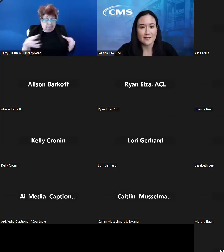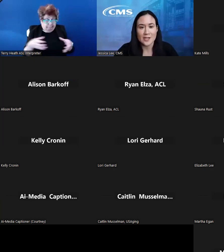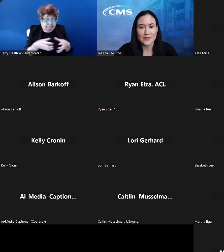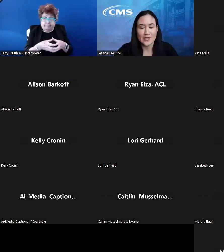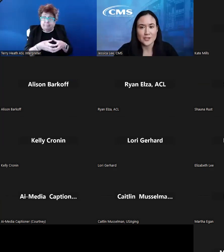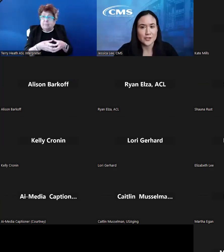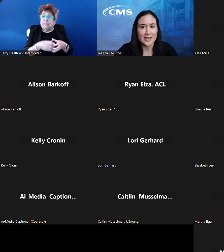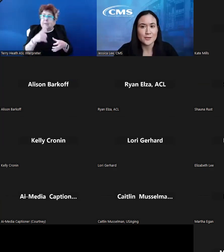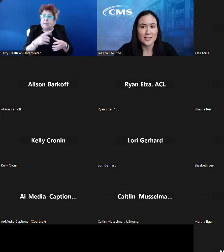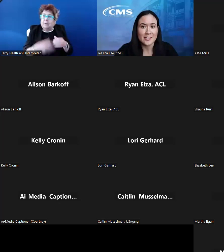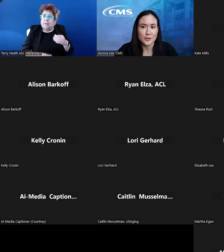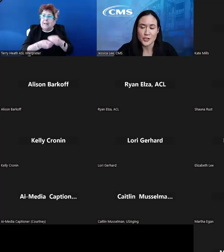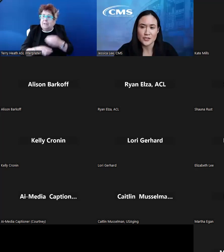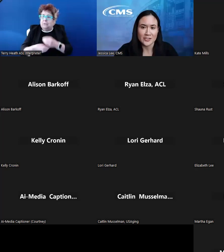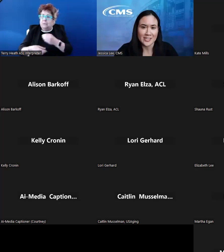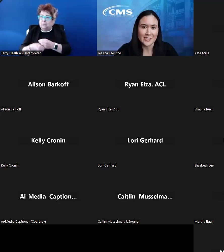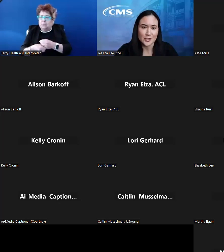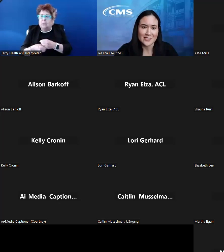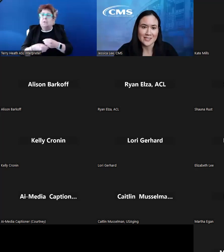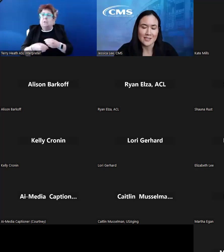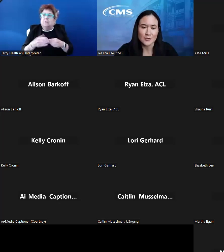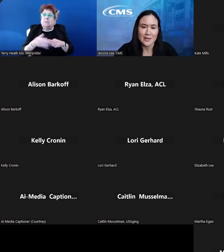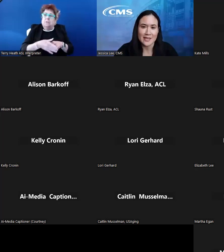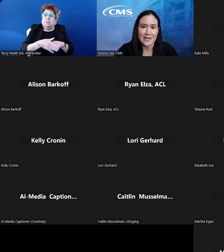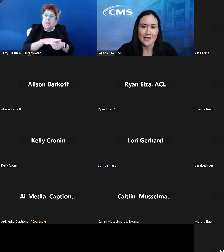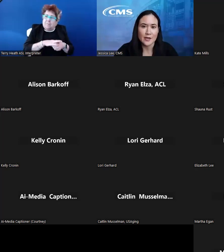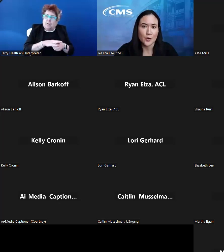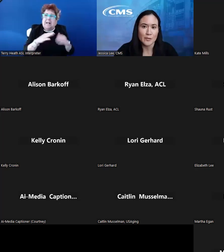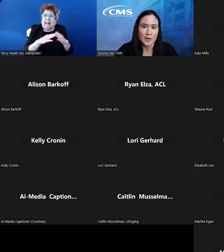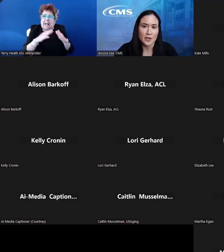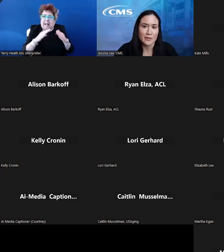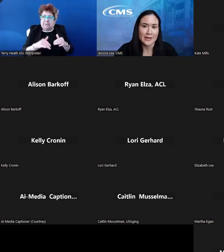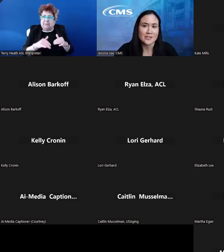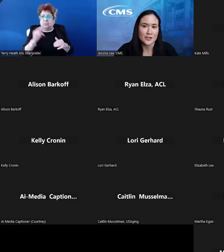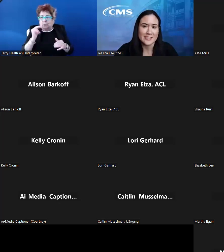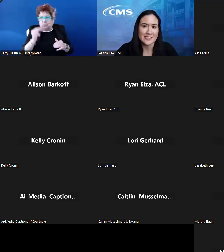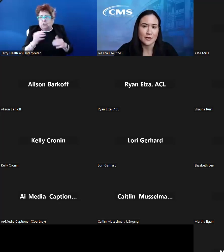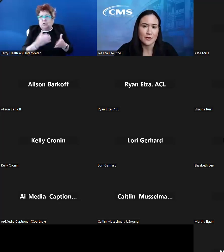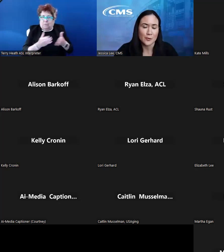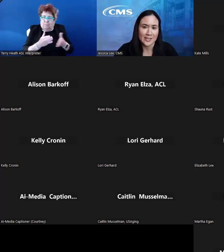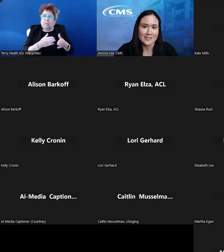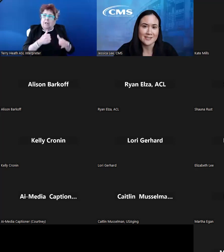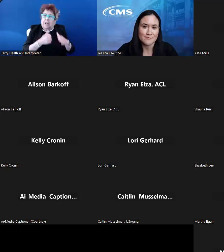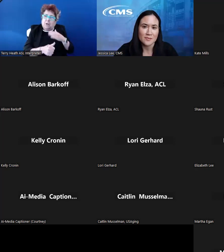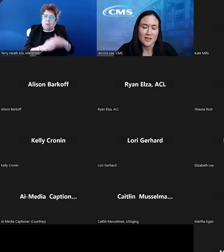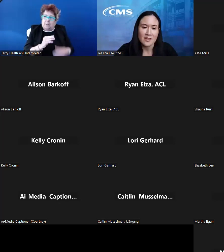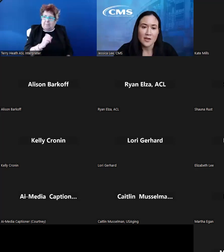for covering certain housing and nutritional services under Medicaid home and community-based services authorities.